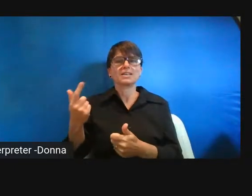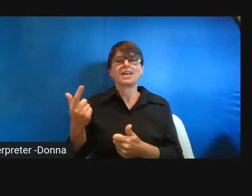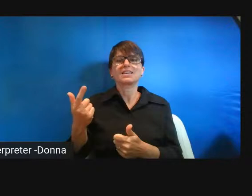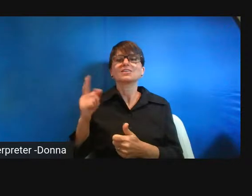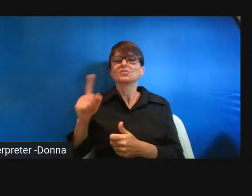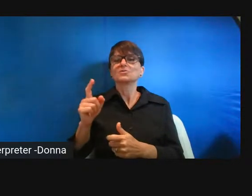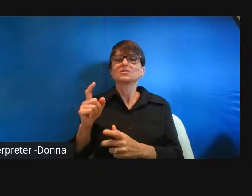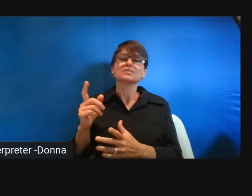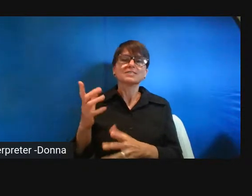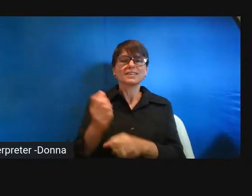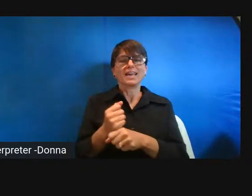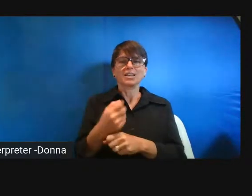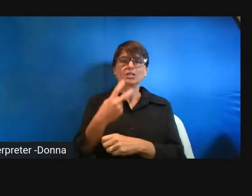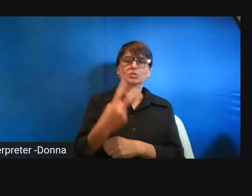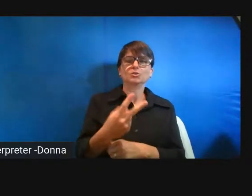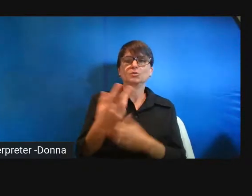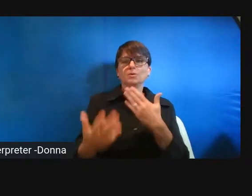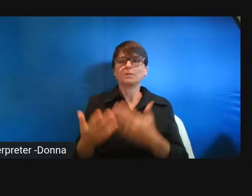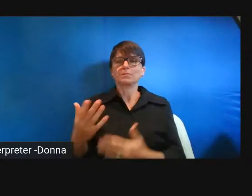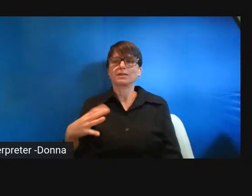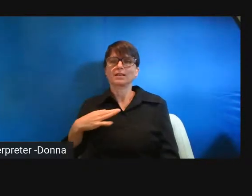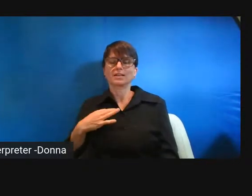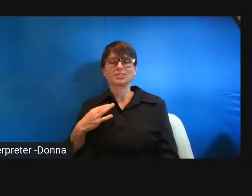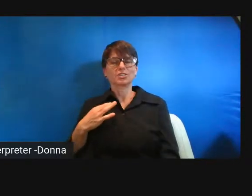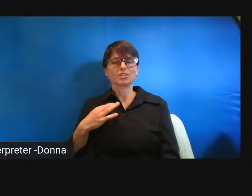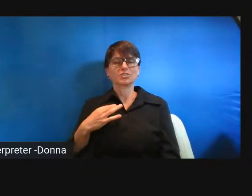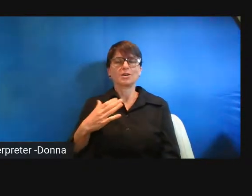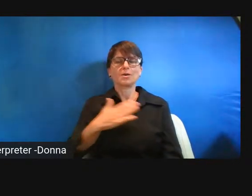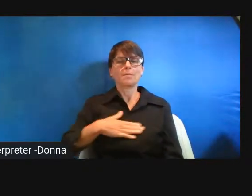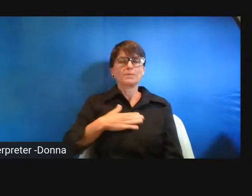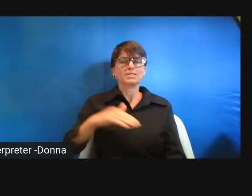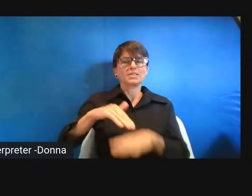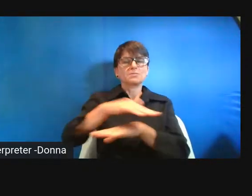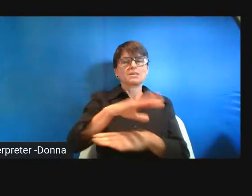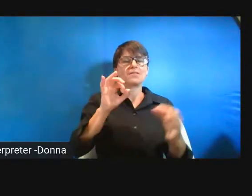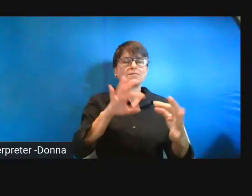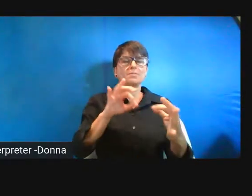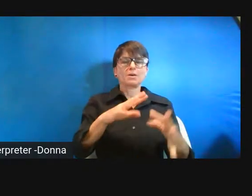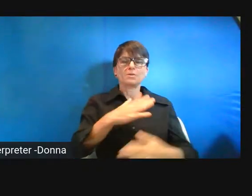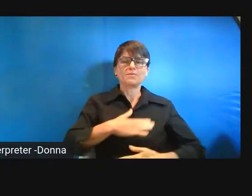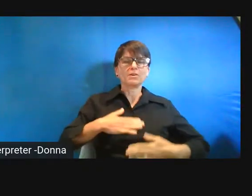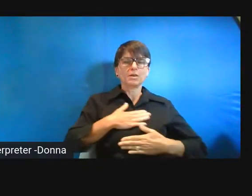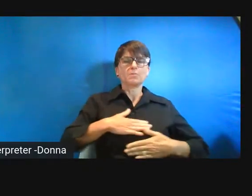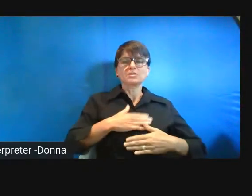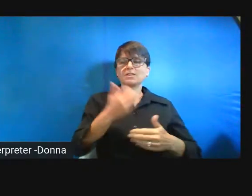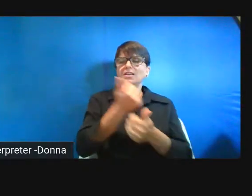so that we can make the event even better and more amazing next year. On that note, other things that are still open .